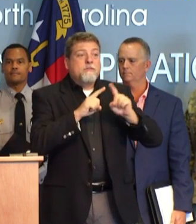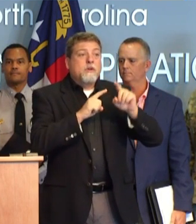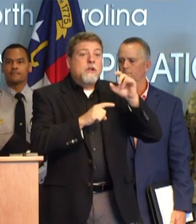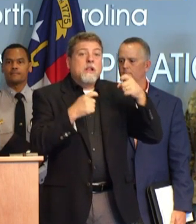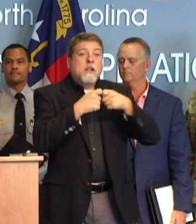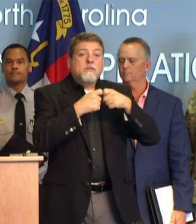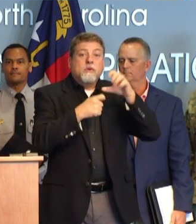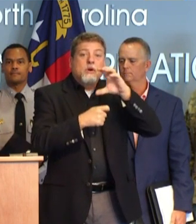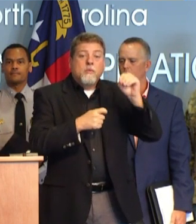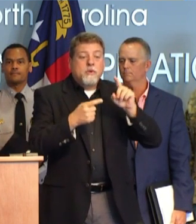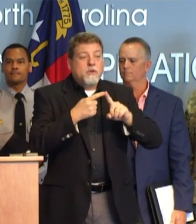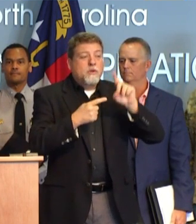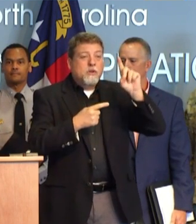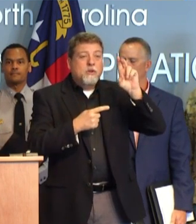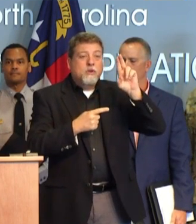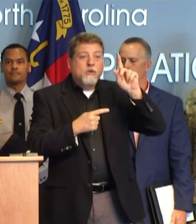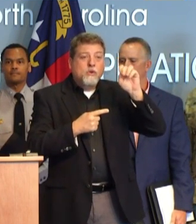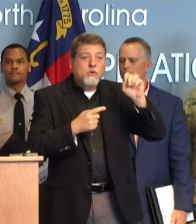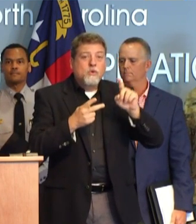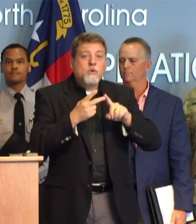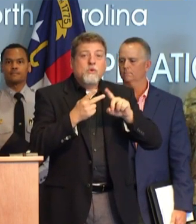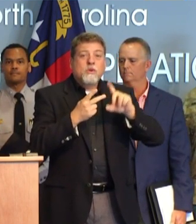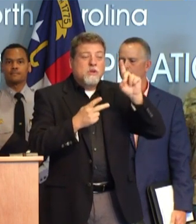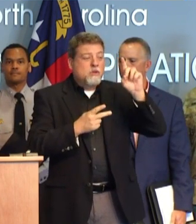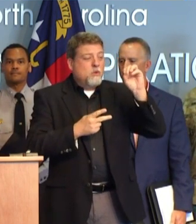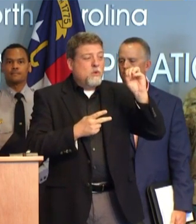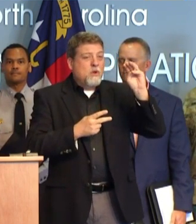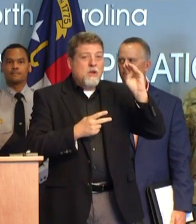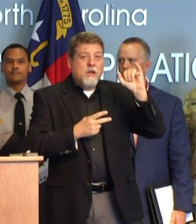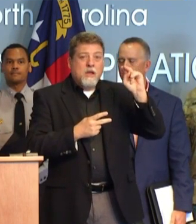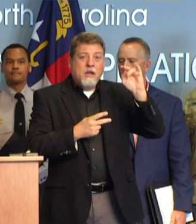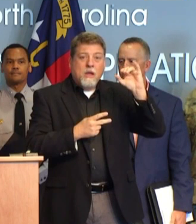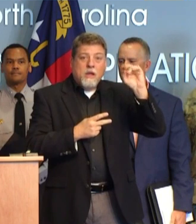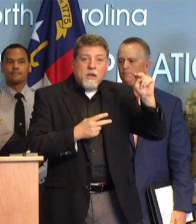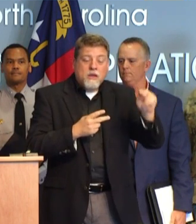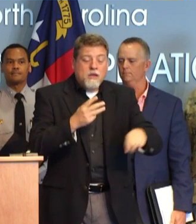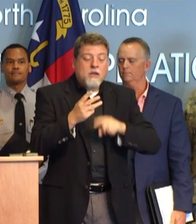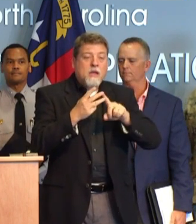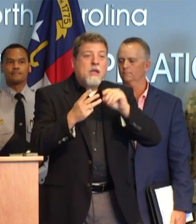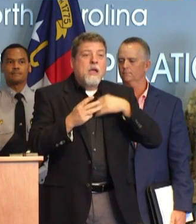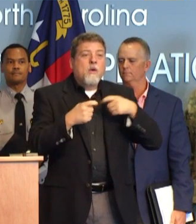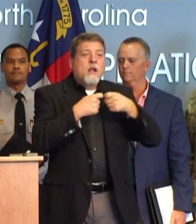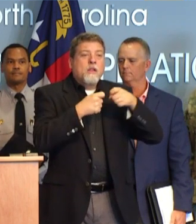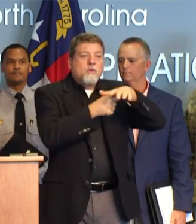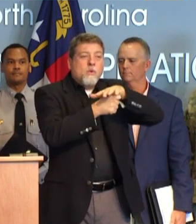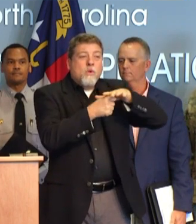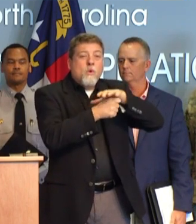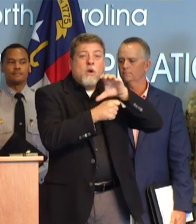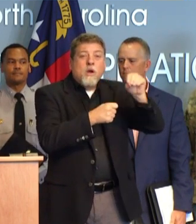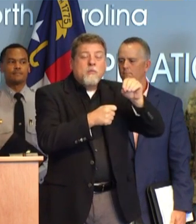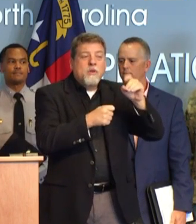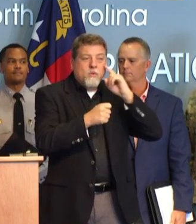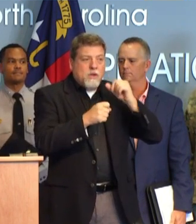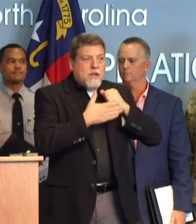HELP IS COMING. UTILITY CREWS WITH DUKE ENERGY, DOMINION, AND OUR ELECTRIC CO-